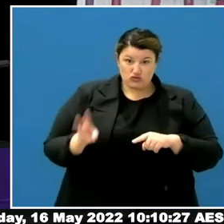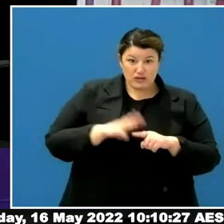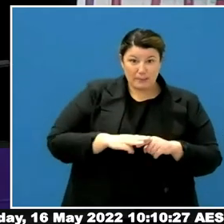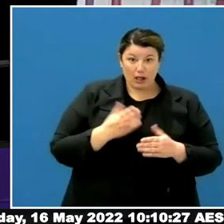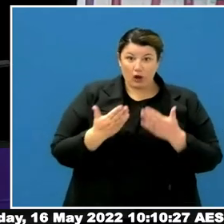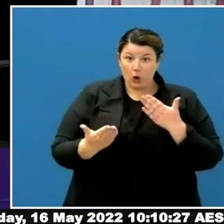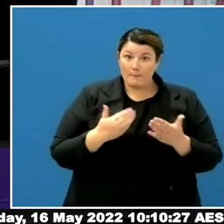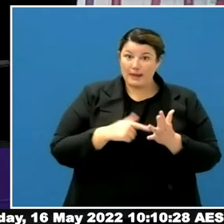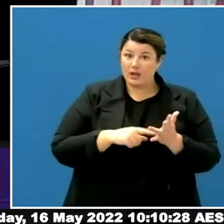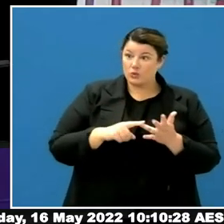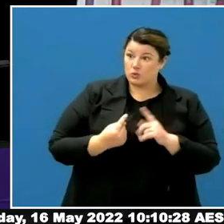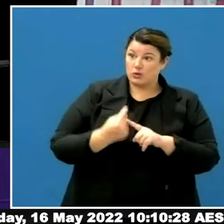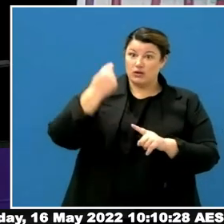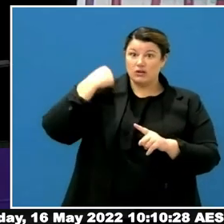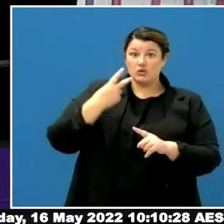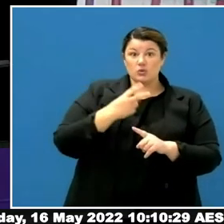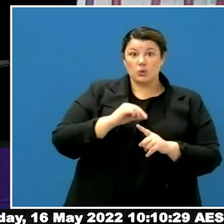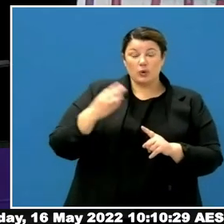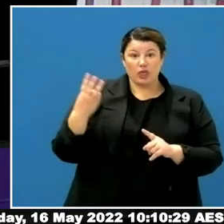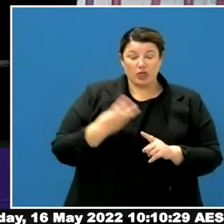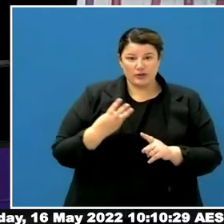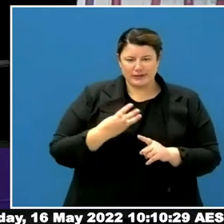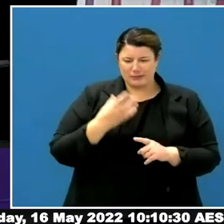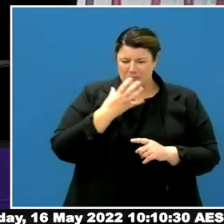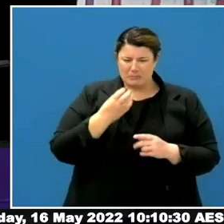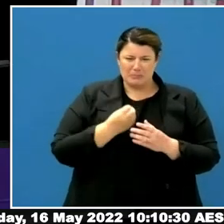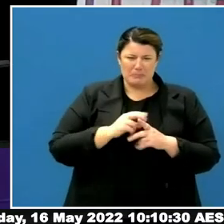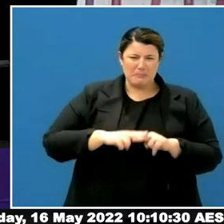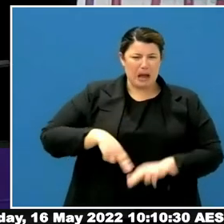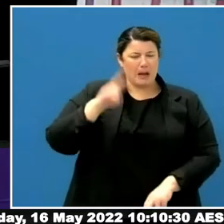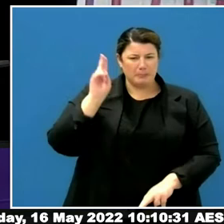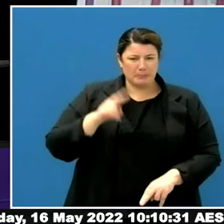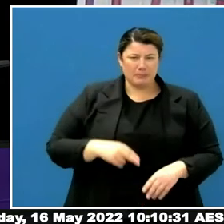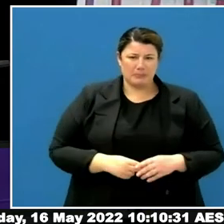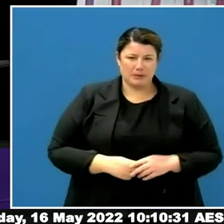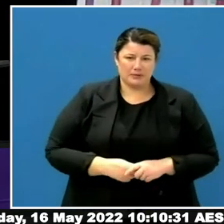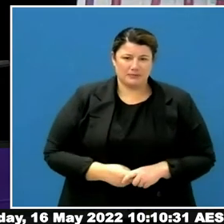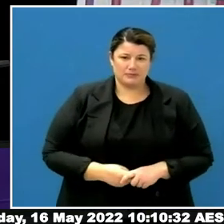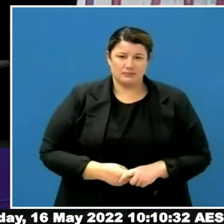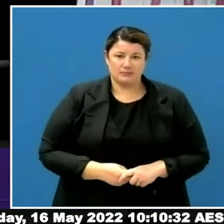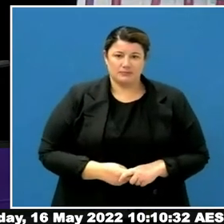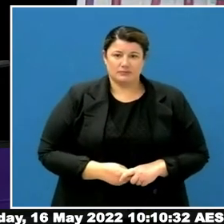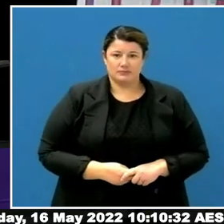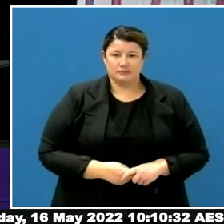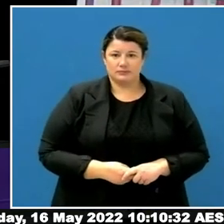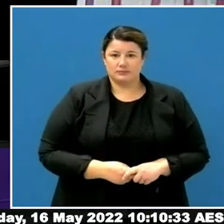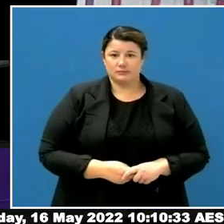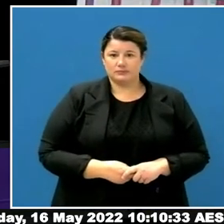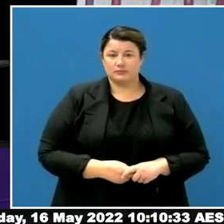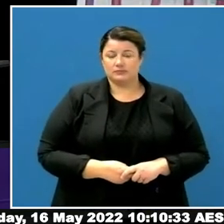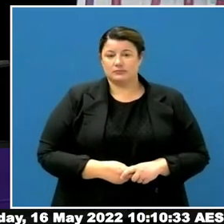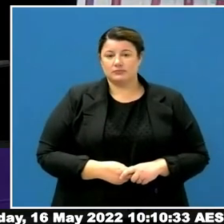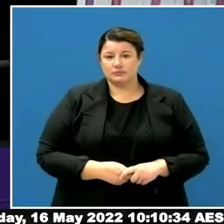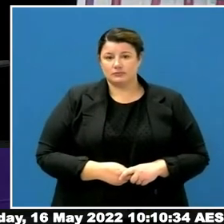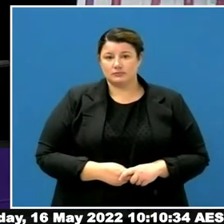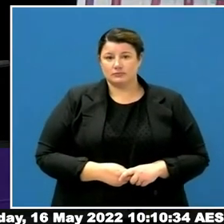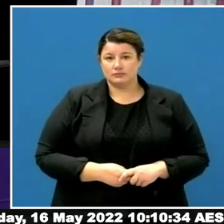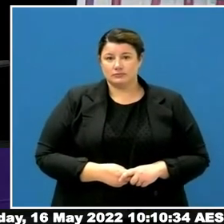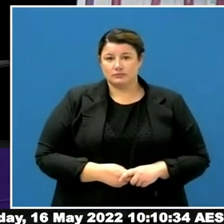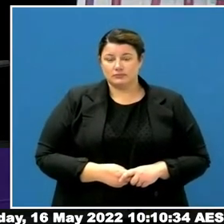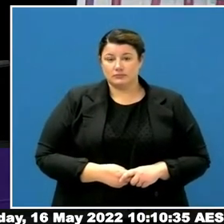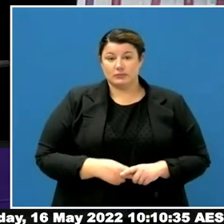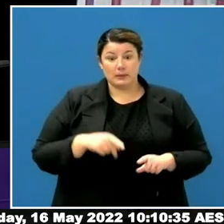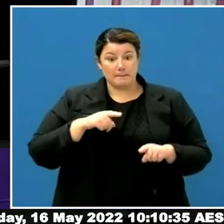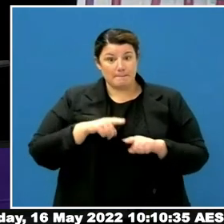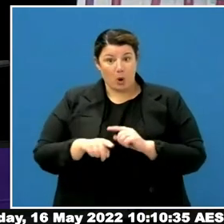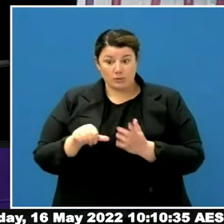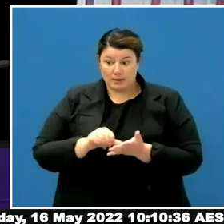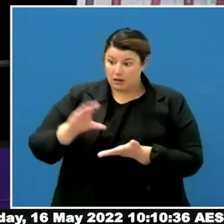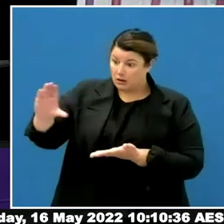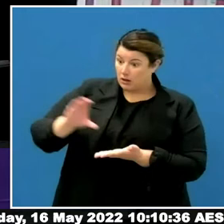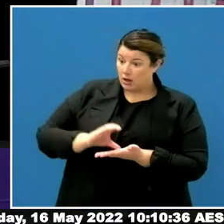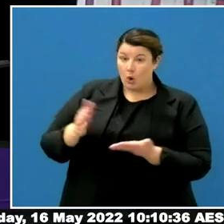2014. By 2019 to 2020, the proportion of Afford's revenue derived from the NDIS was 49